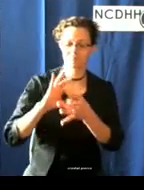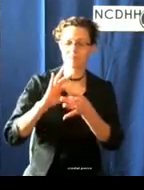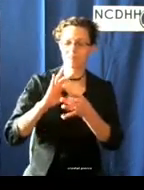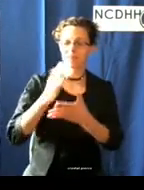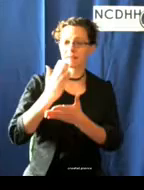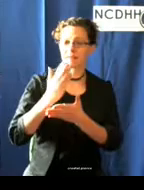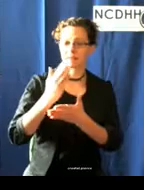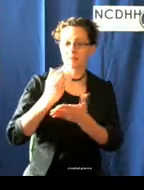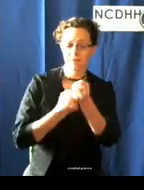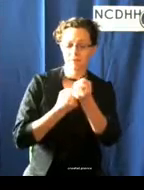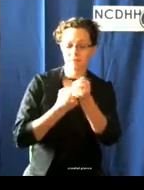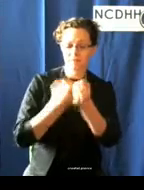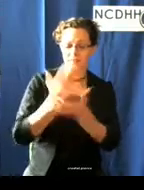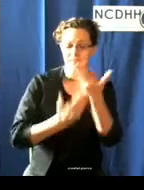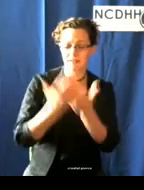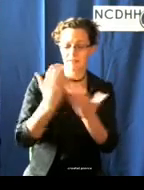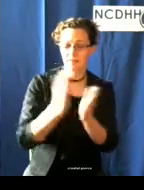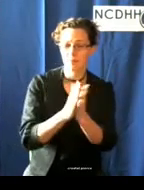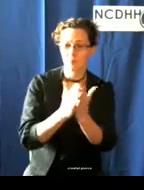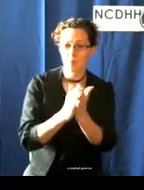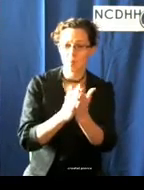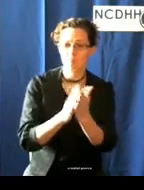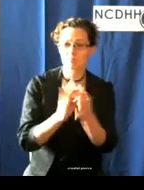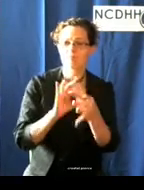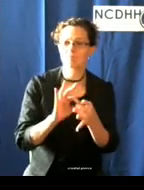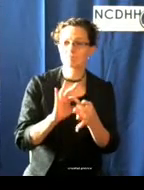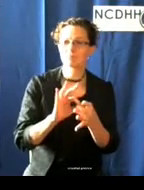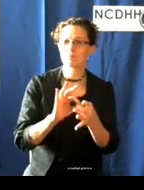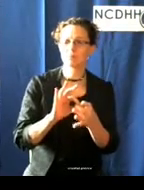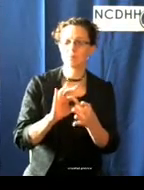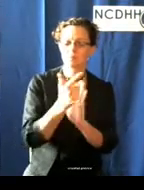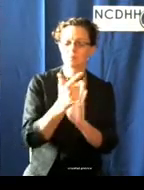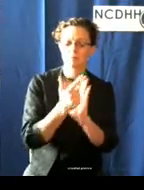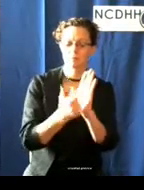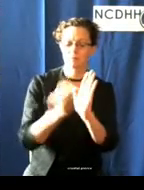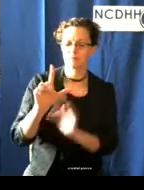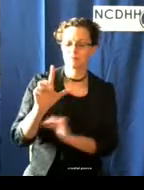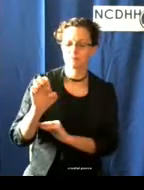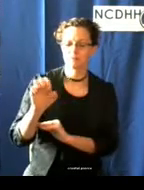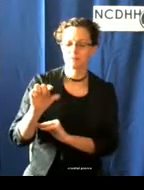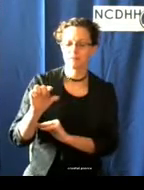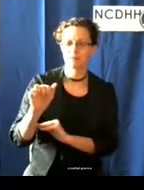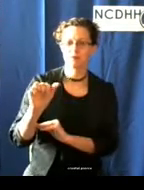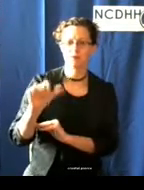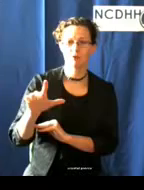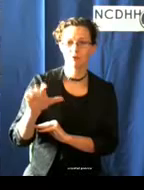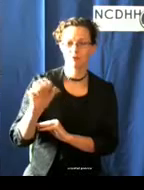HANDBOOK ON THE LEGAL SYSTEM AND MY PURPOSE OF MY TALK